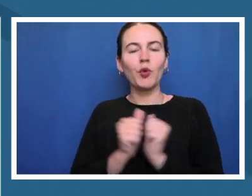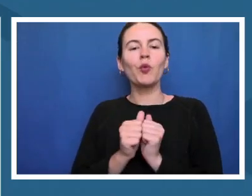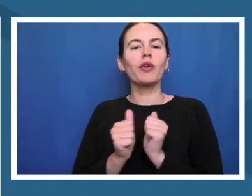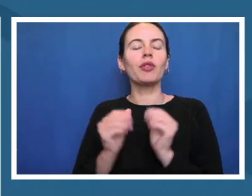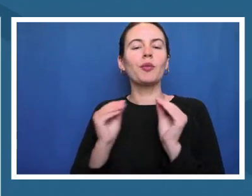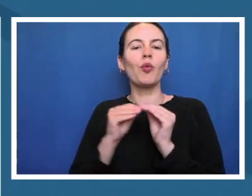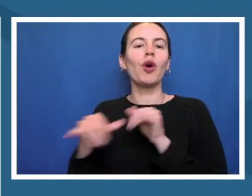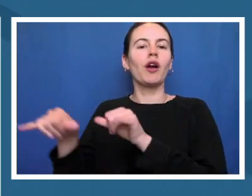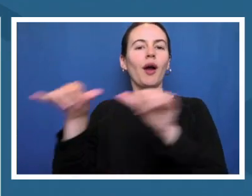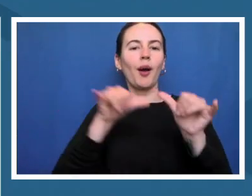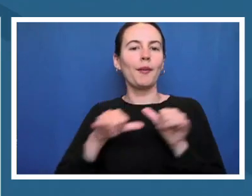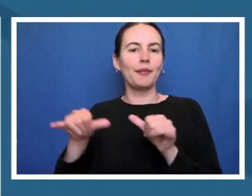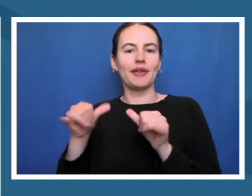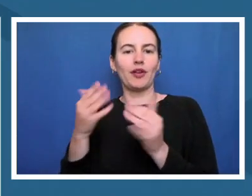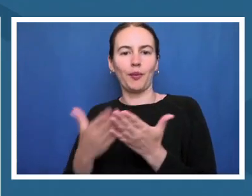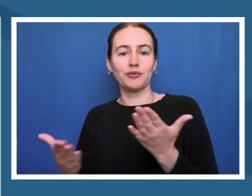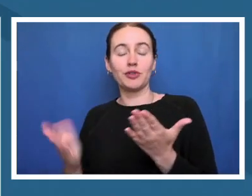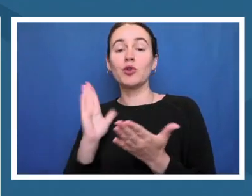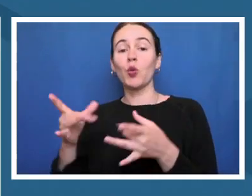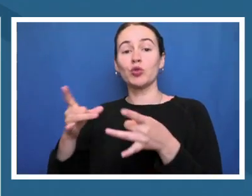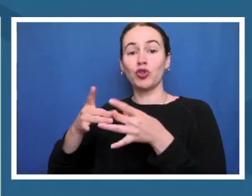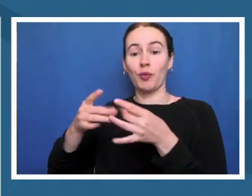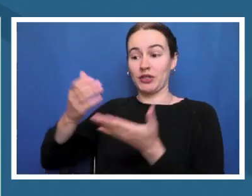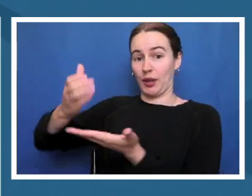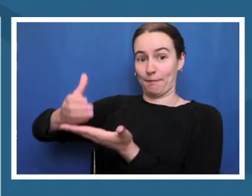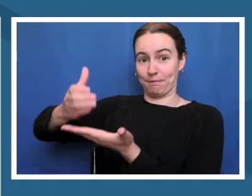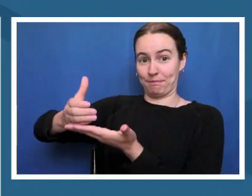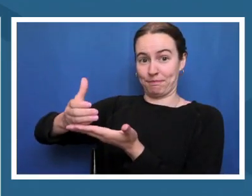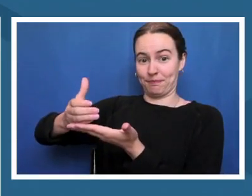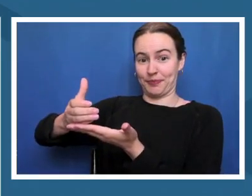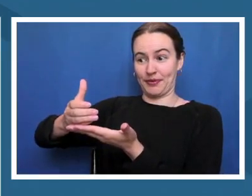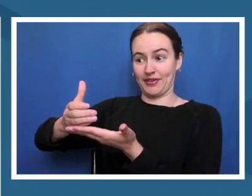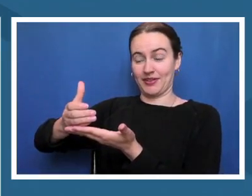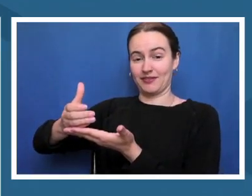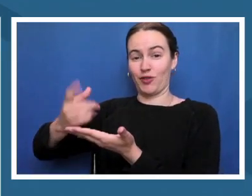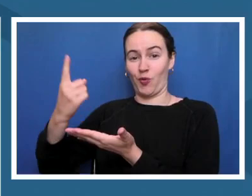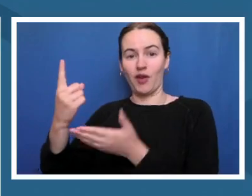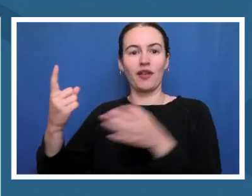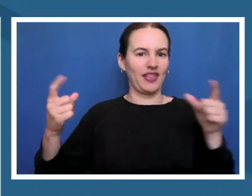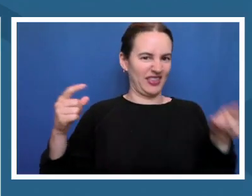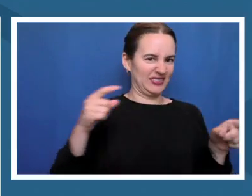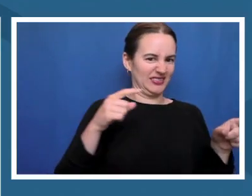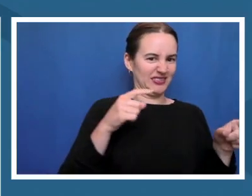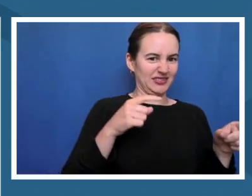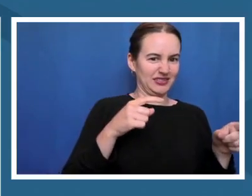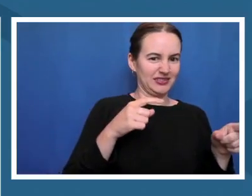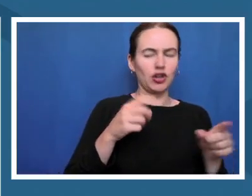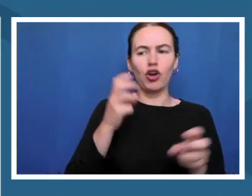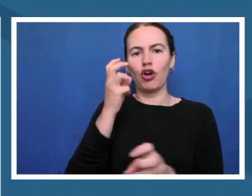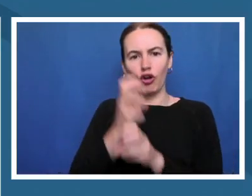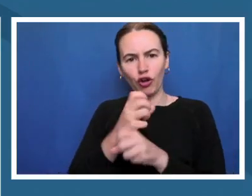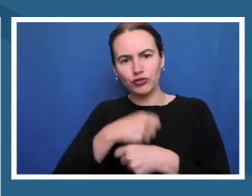stuff versus this and talking about like how you know what is hard to make what